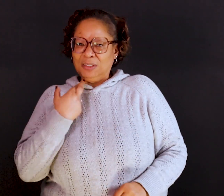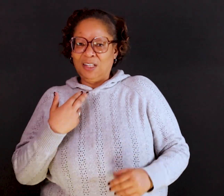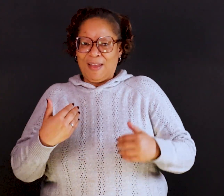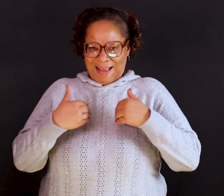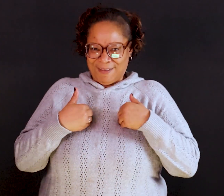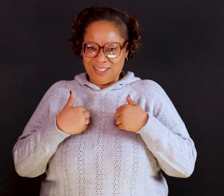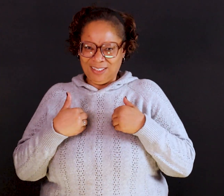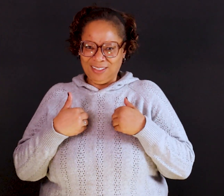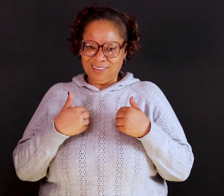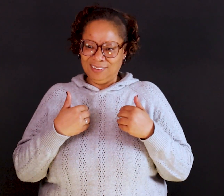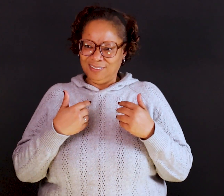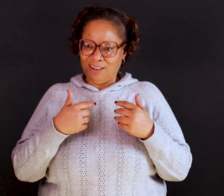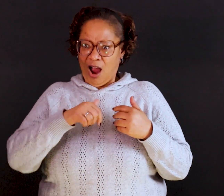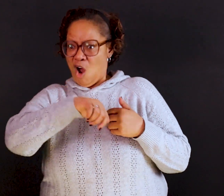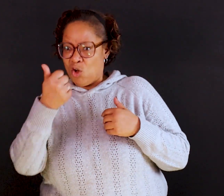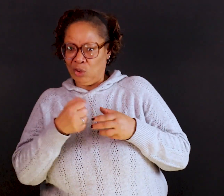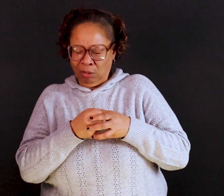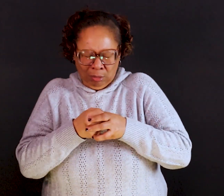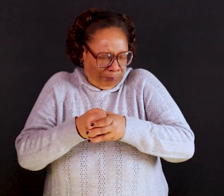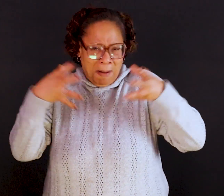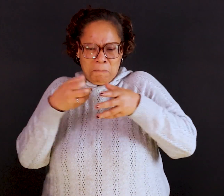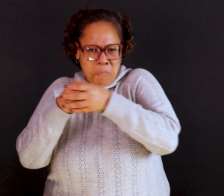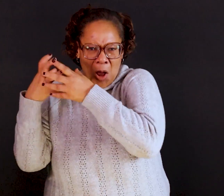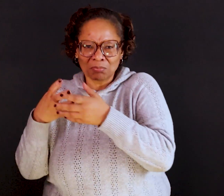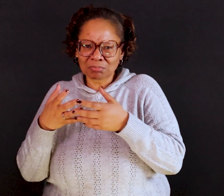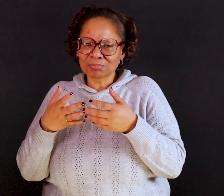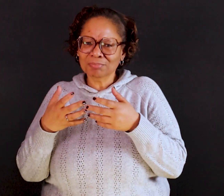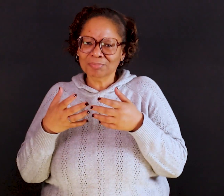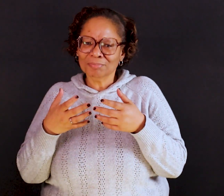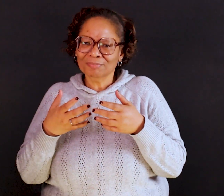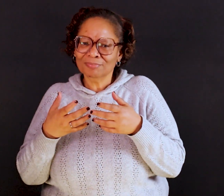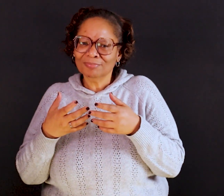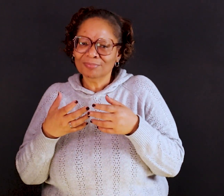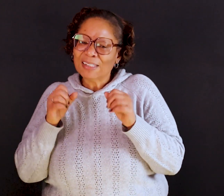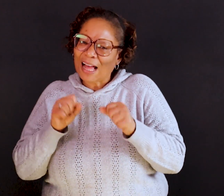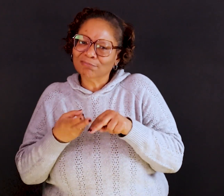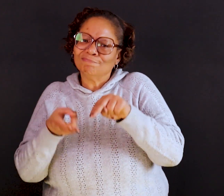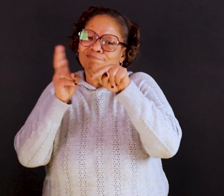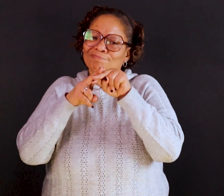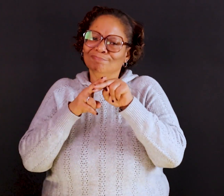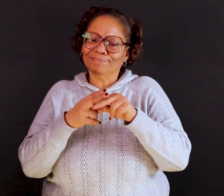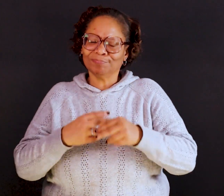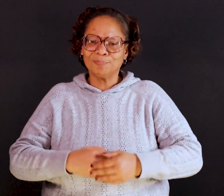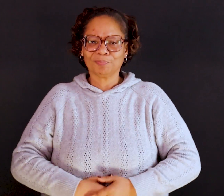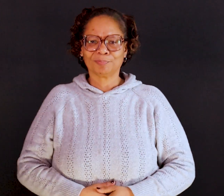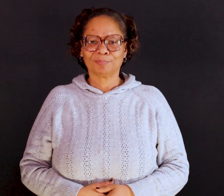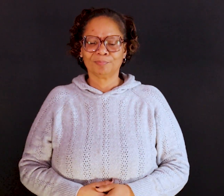The risk of having an outbreak increases.